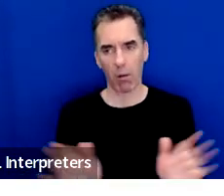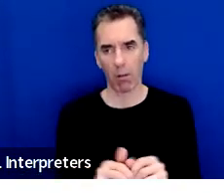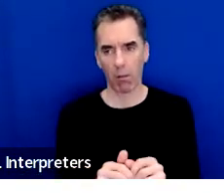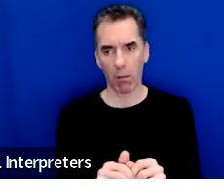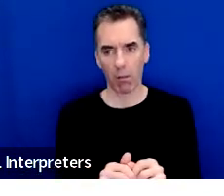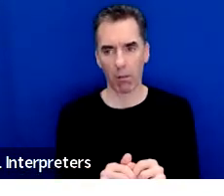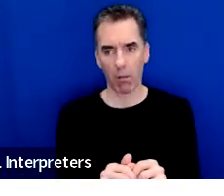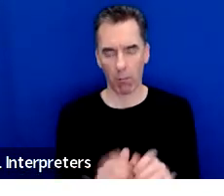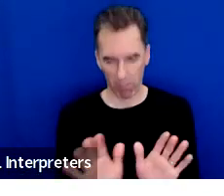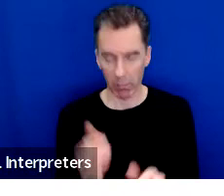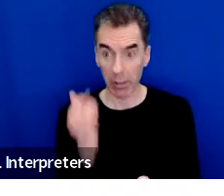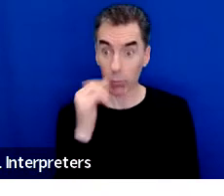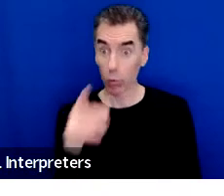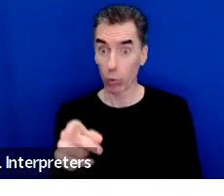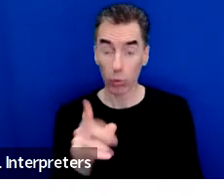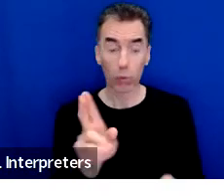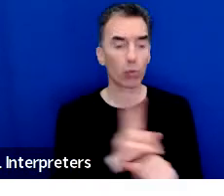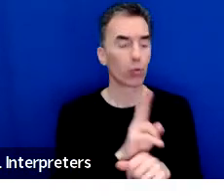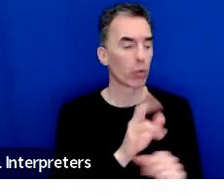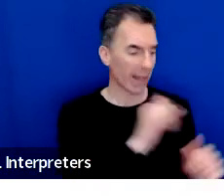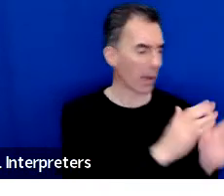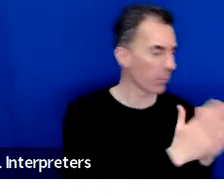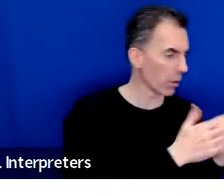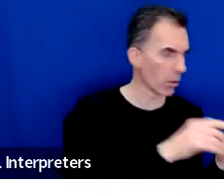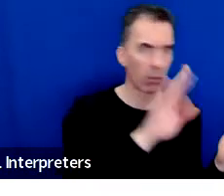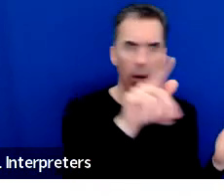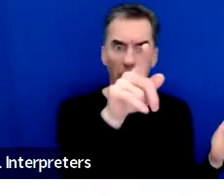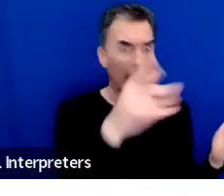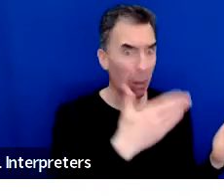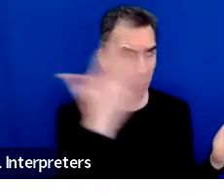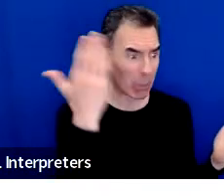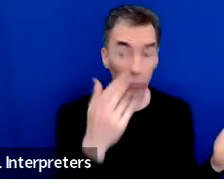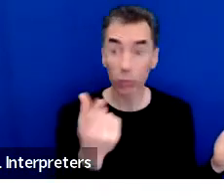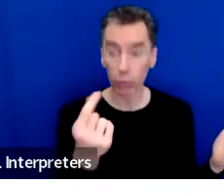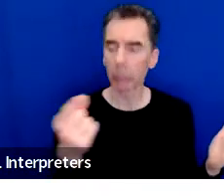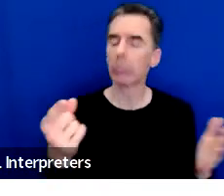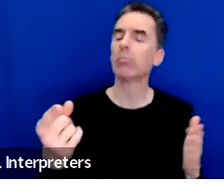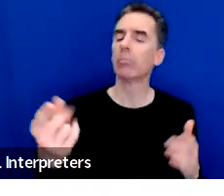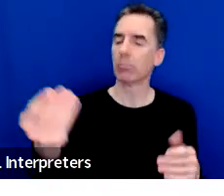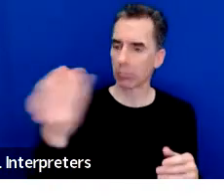you are using is not currently in Biblio, you send me the title and the ISBN